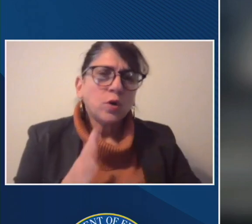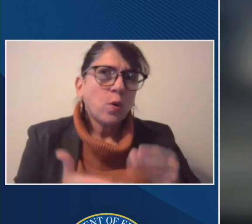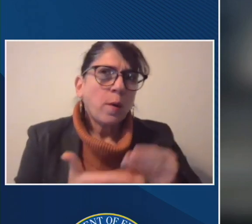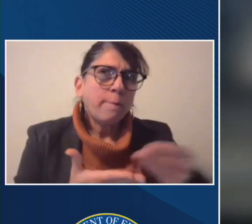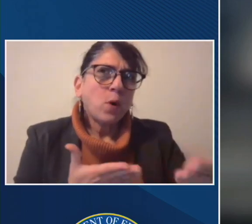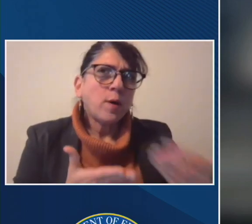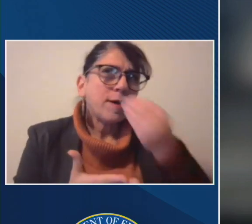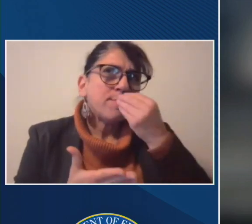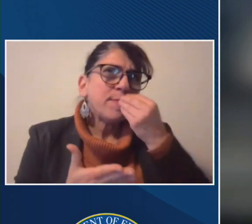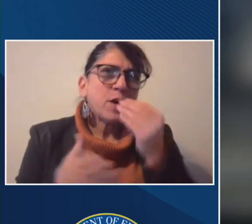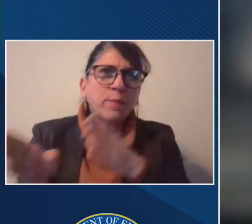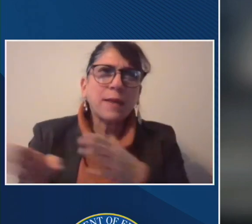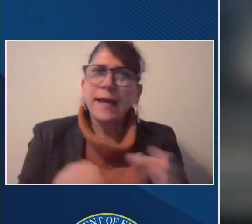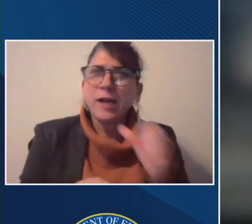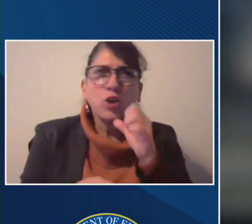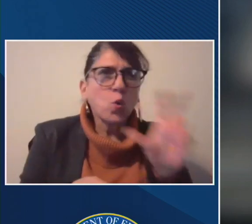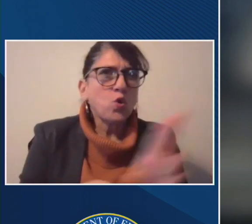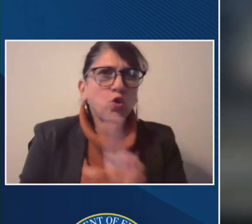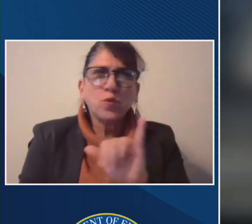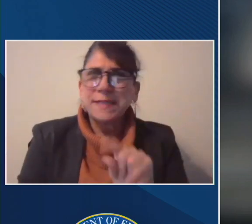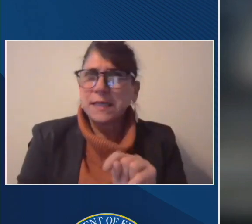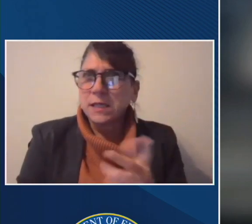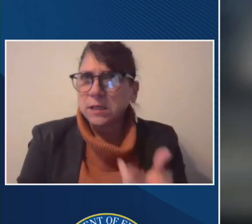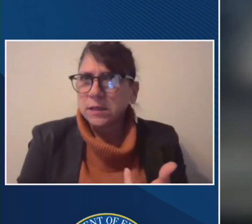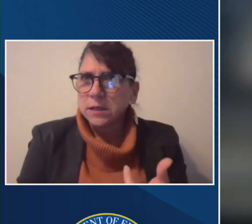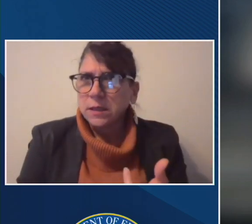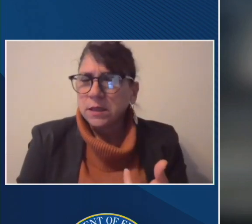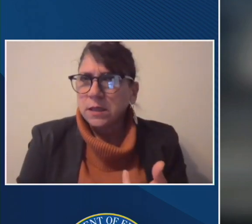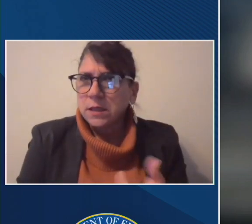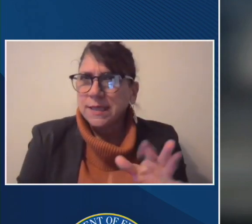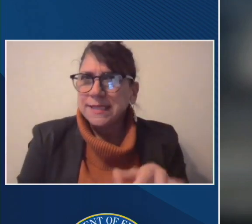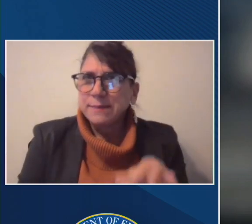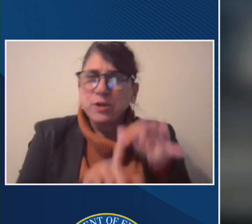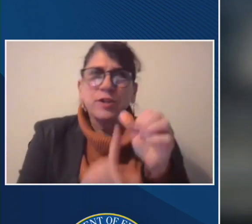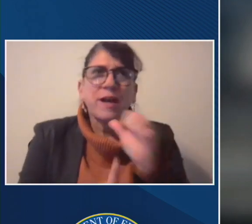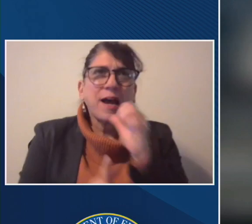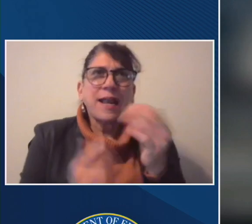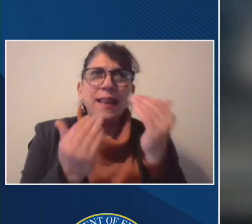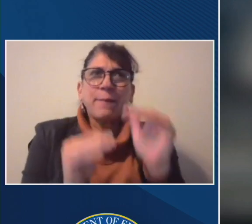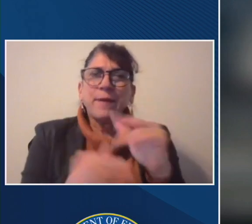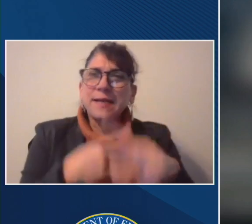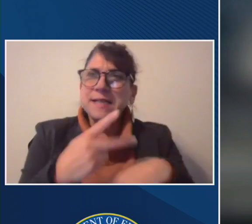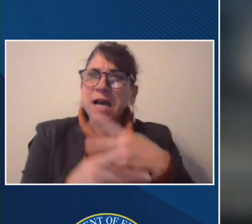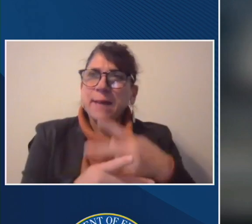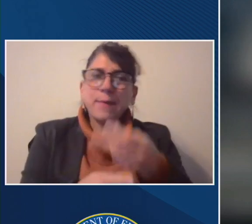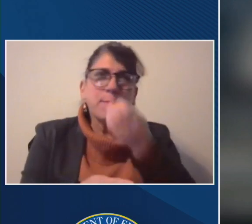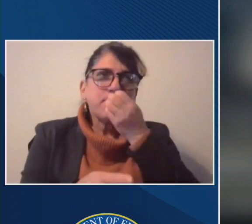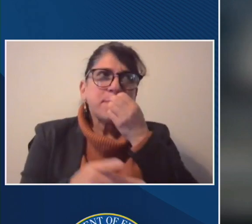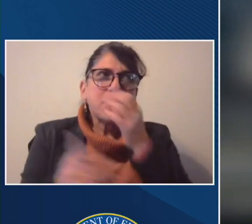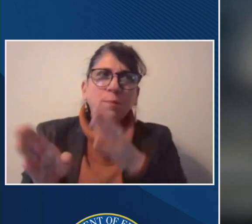use it? Especially the unlimited type meal plans. So I'm not quite sure which type of